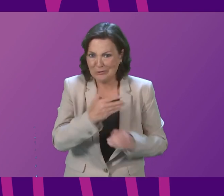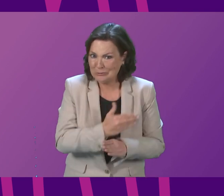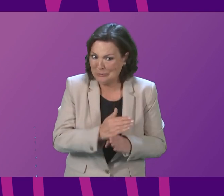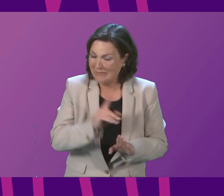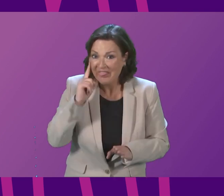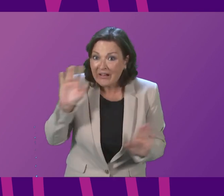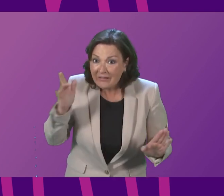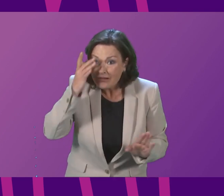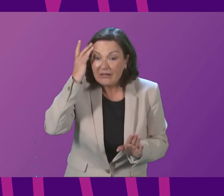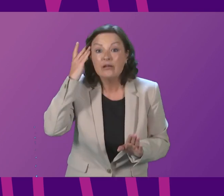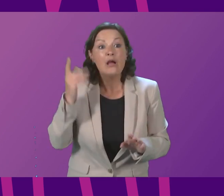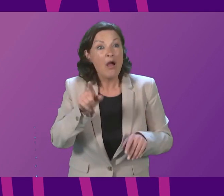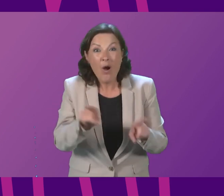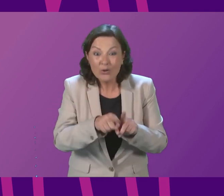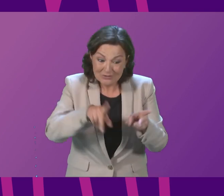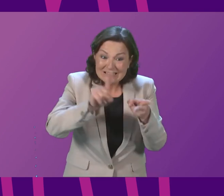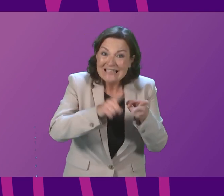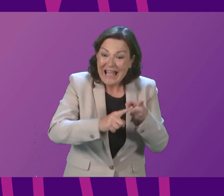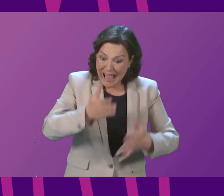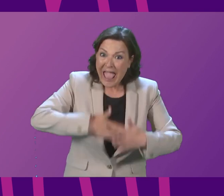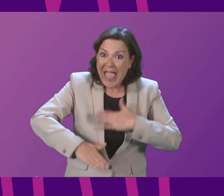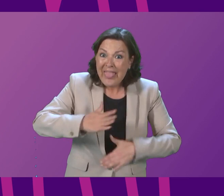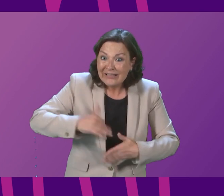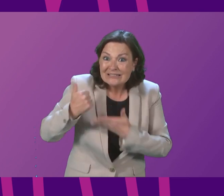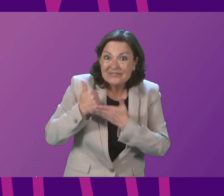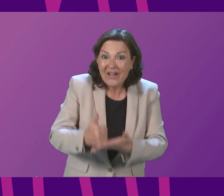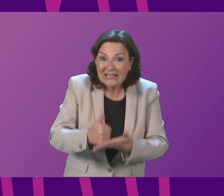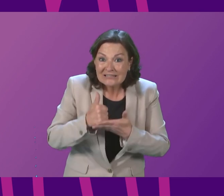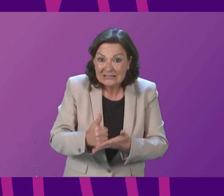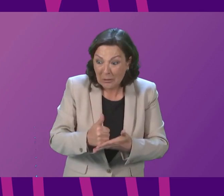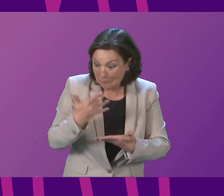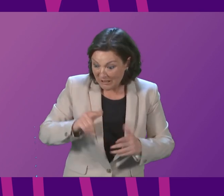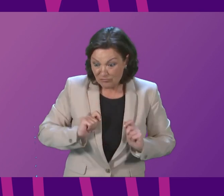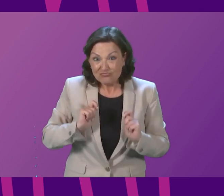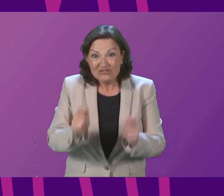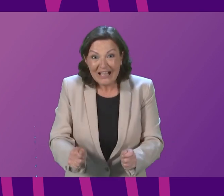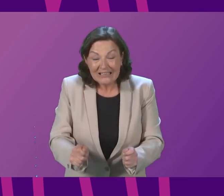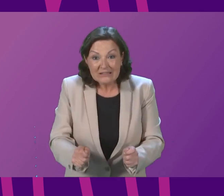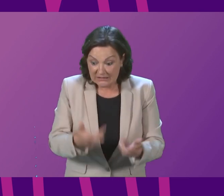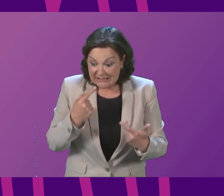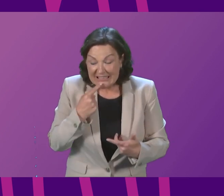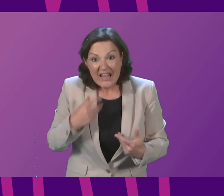The ethics adviser—the second ethics adviser to Boris Johnson who has resigned—said this morning that the Prime Minister